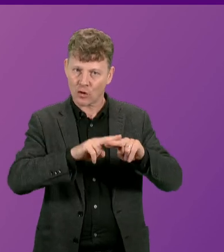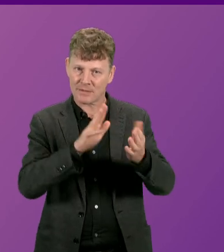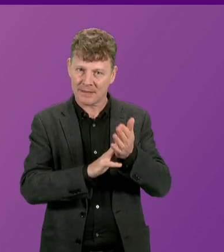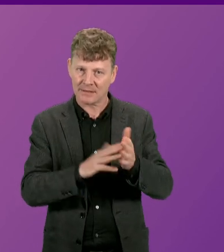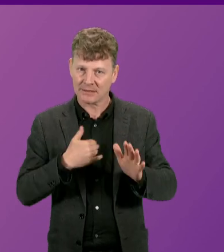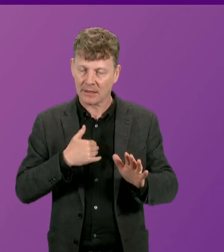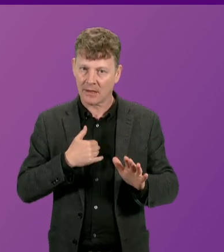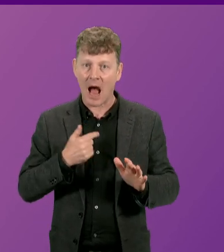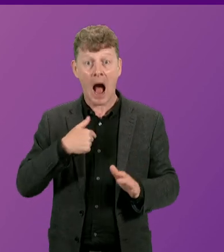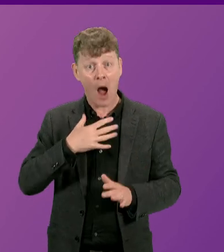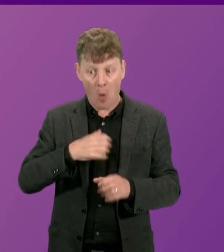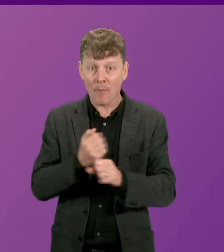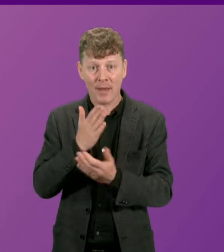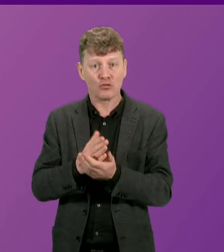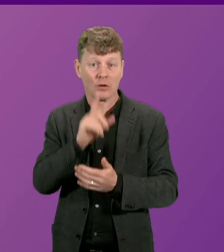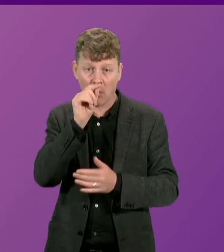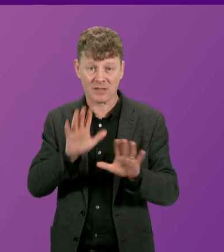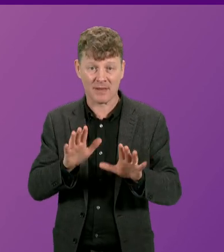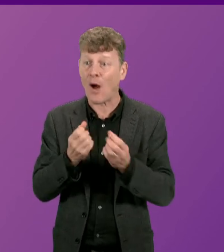I would like to make sure that that is possible for as many members as